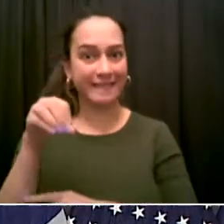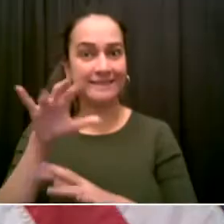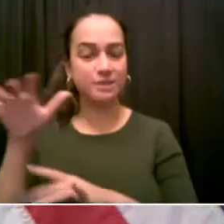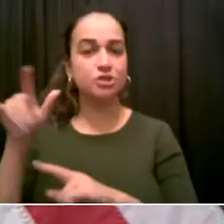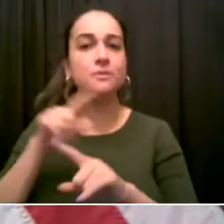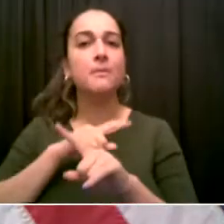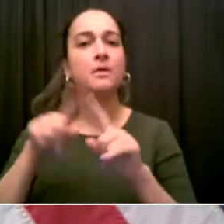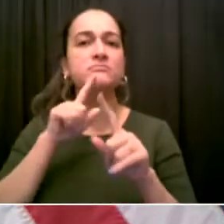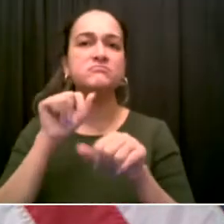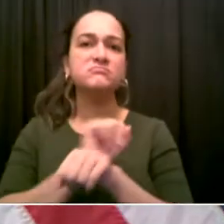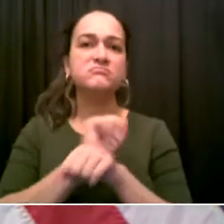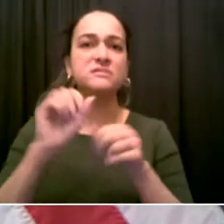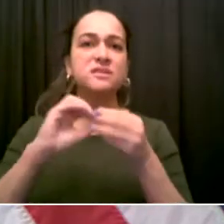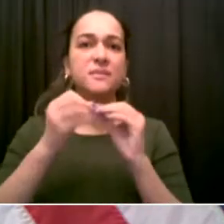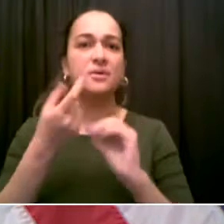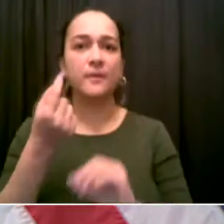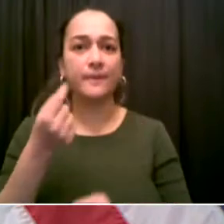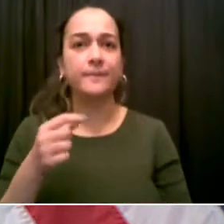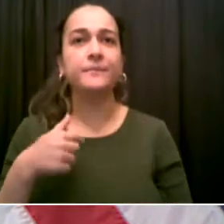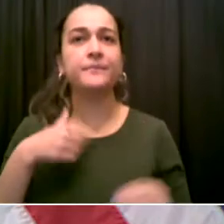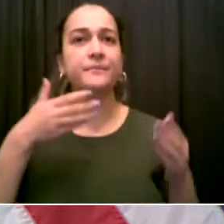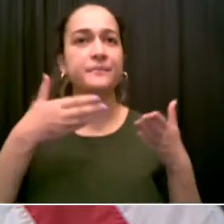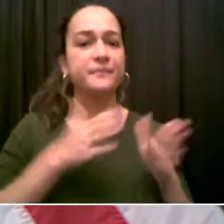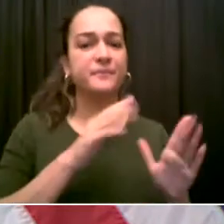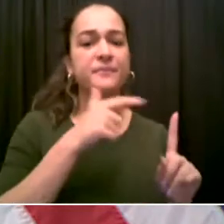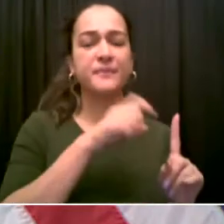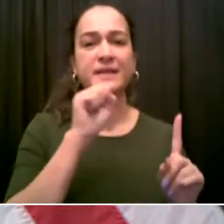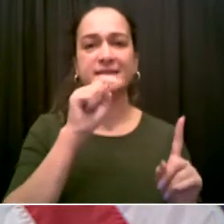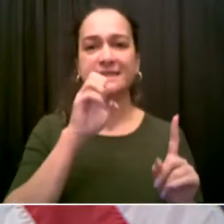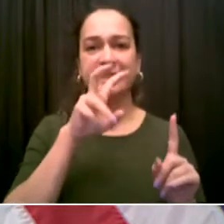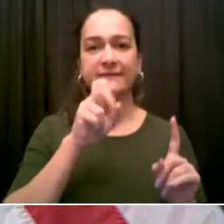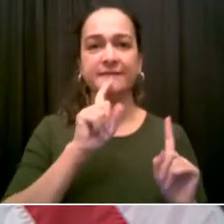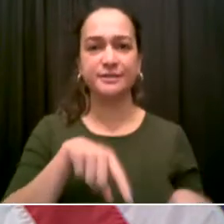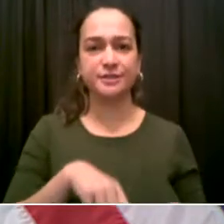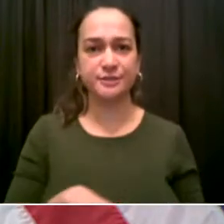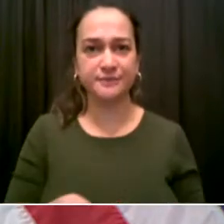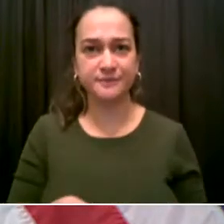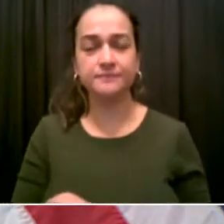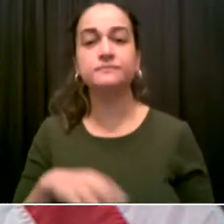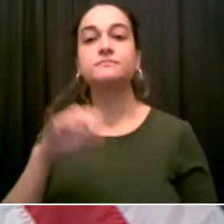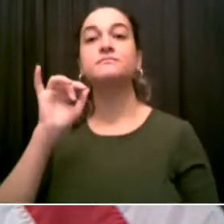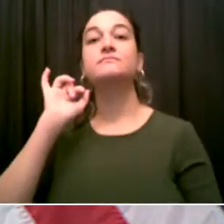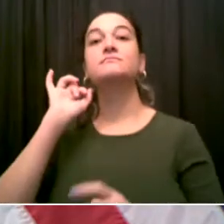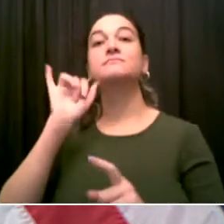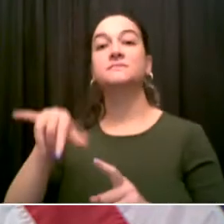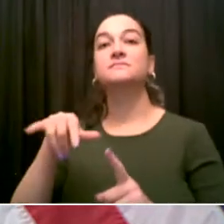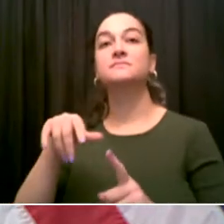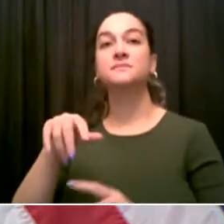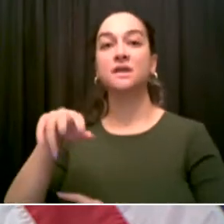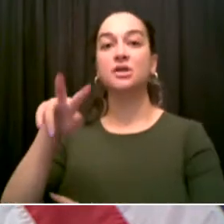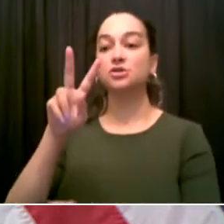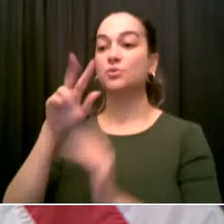EVERYTHING IS INTHE PRISS PRESS RELIEF RELEASE, BUT STEVE BANKS WILL